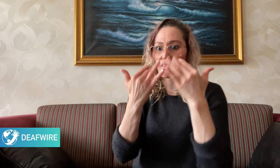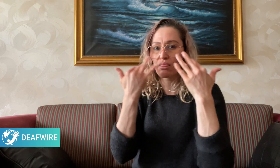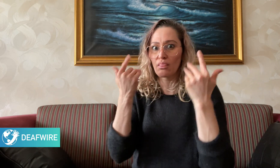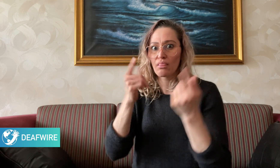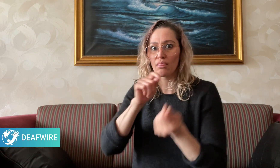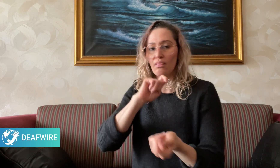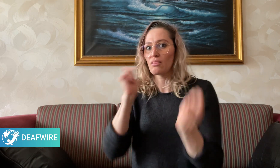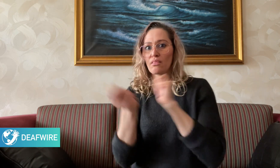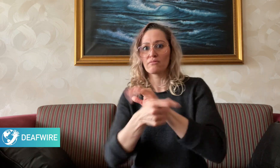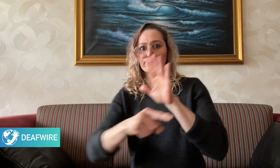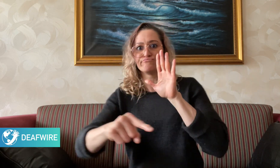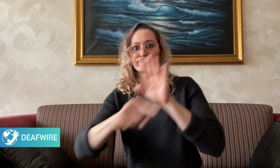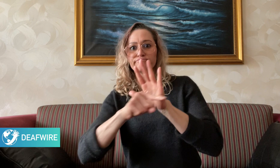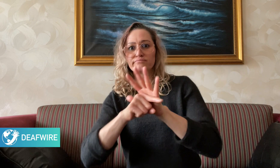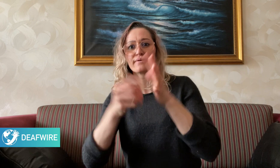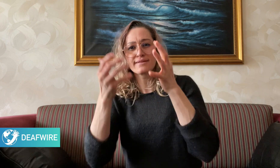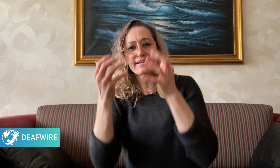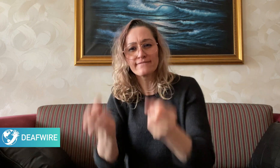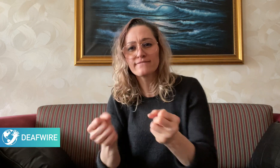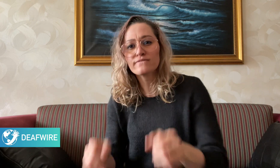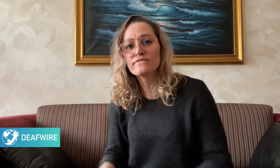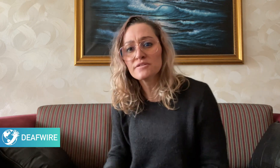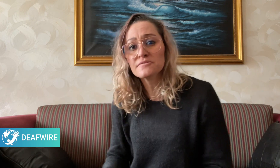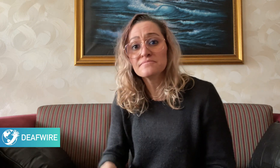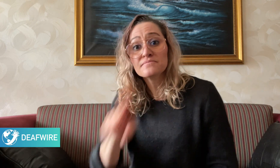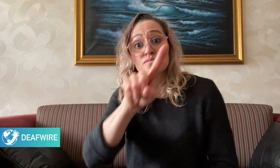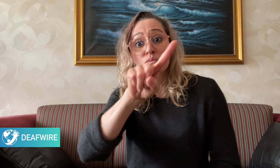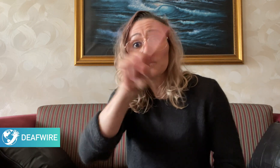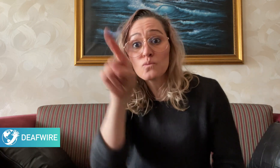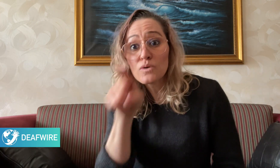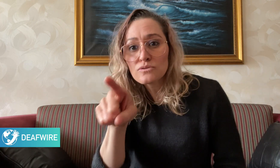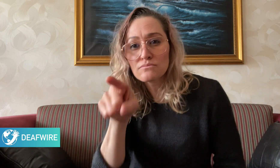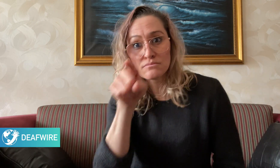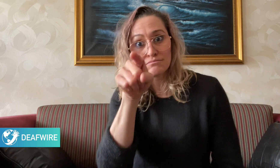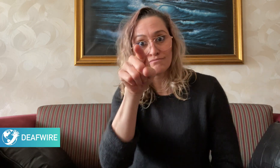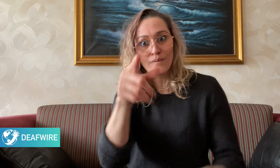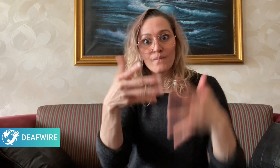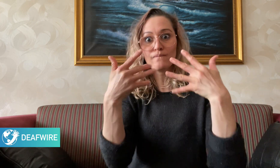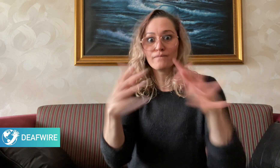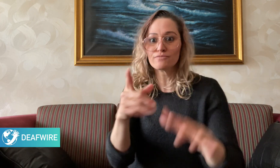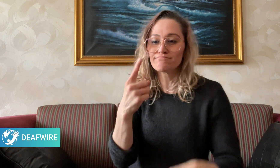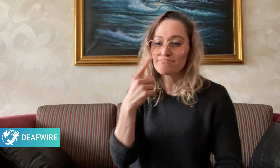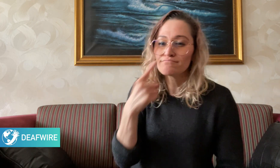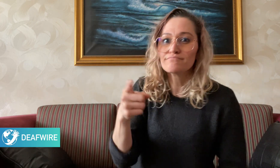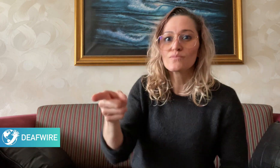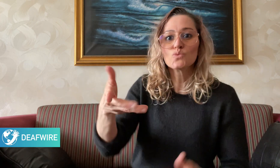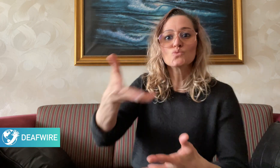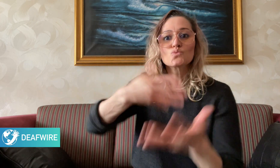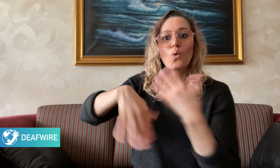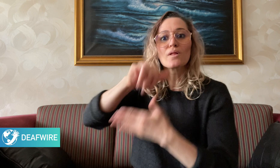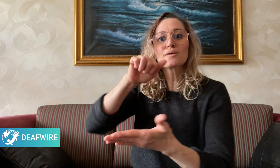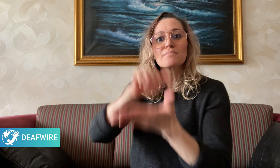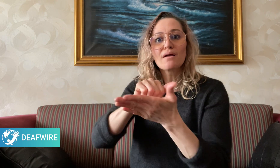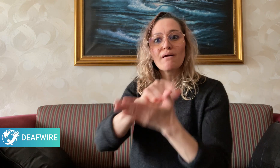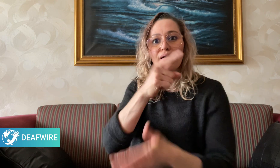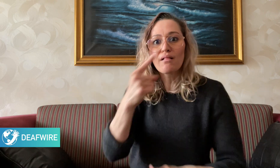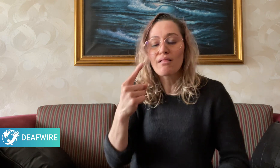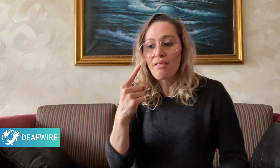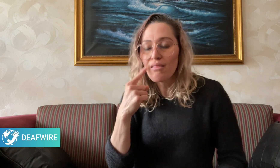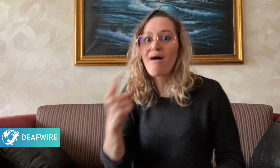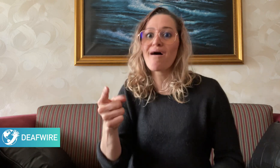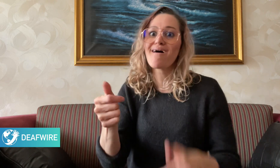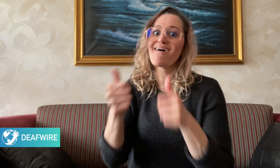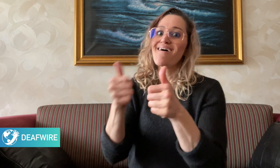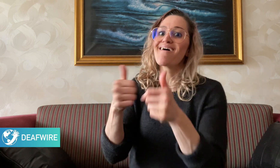Have you used social media and realized you were